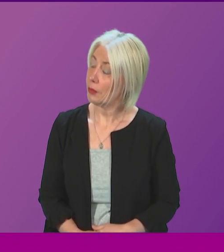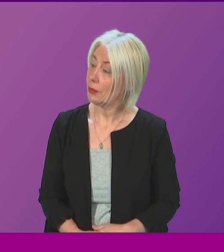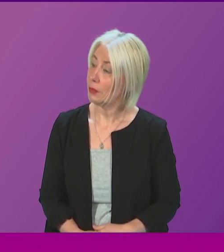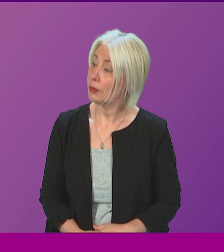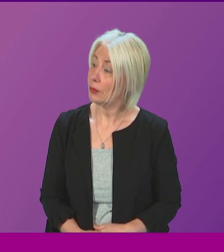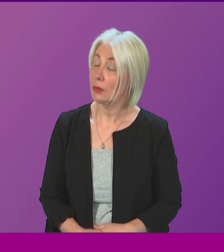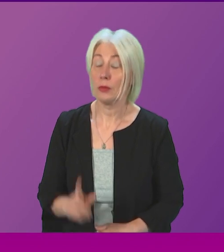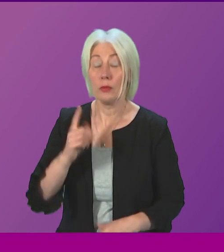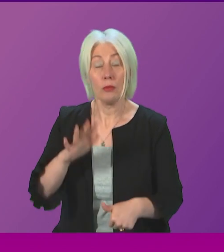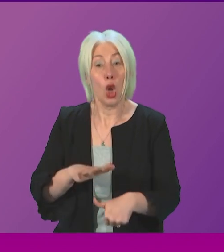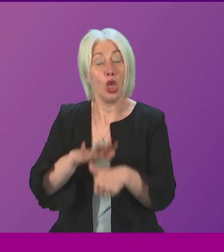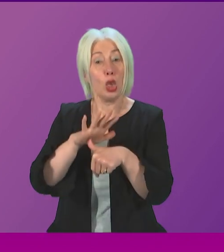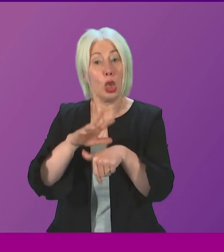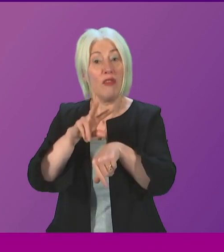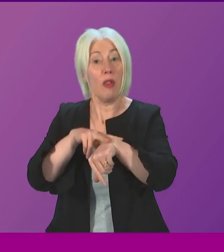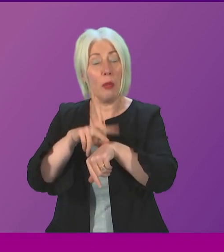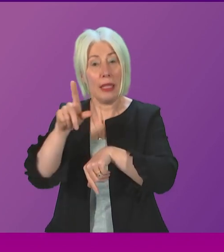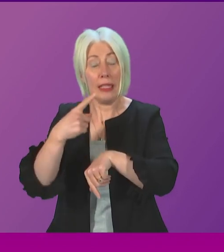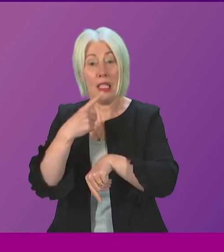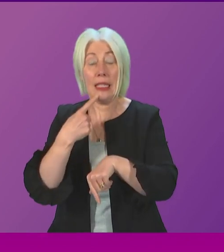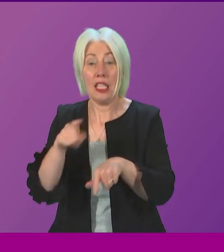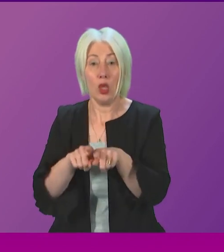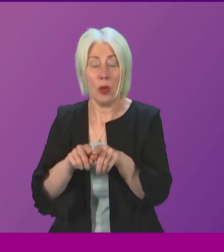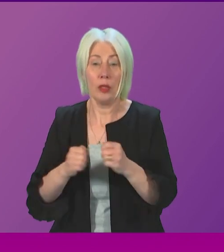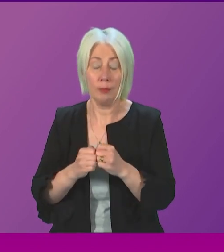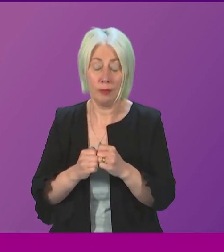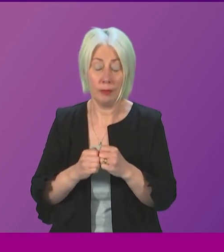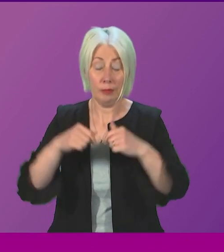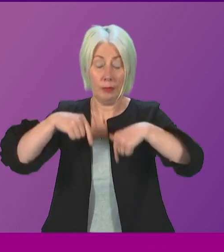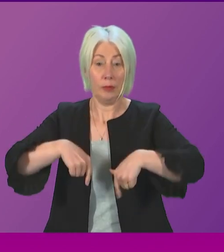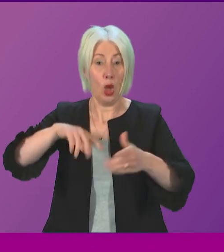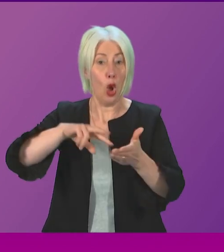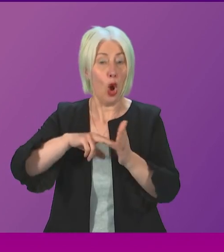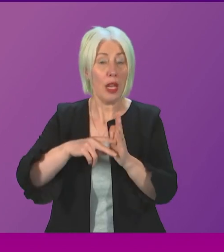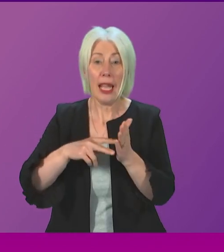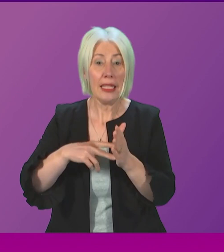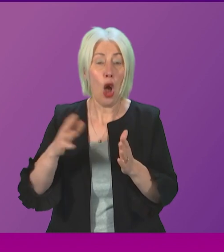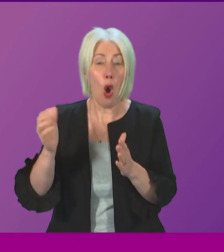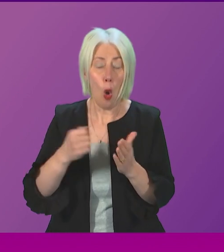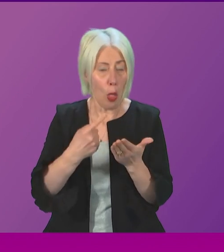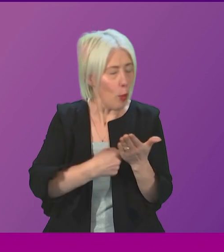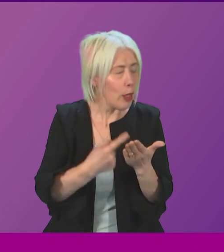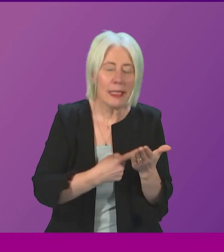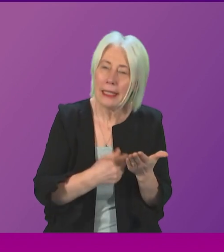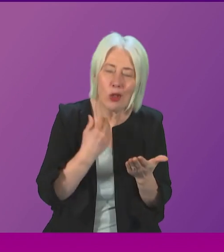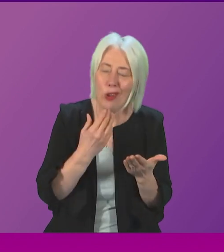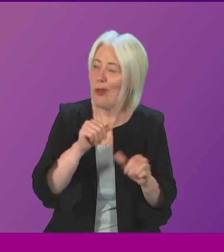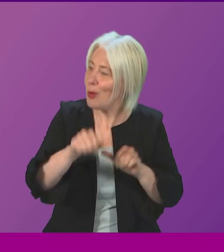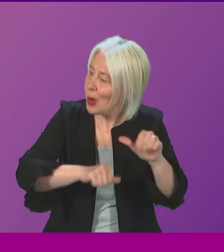The chief constable also said this today: “When an organisation doesn’t have all the necessary policies, processes, practices